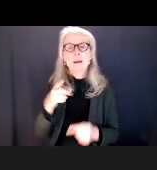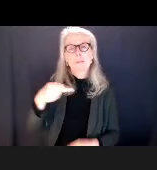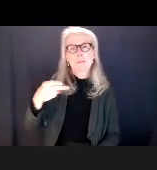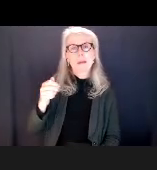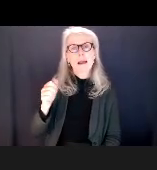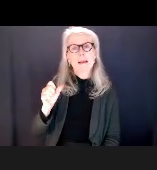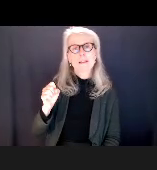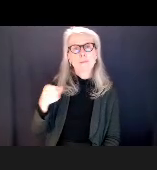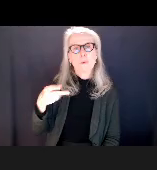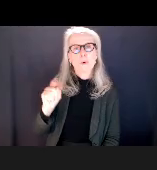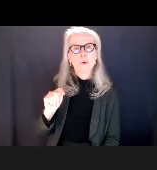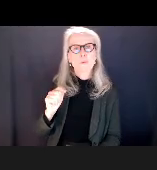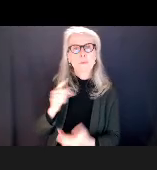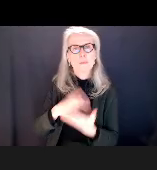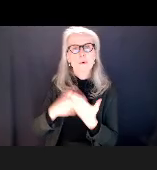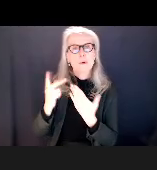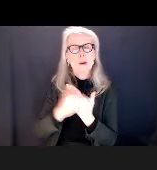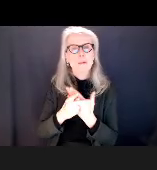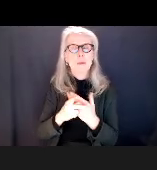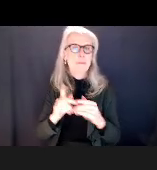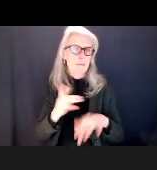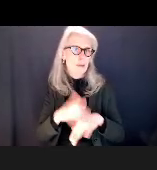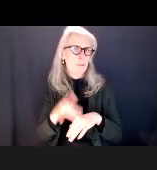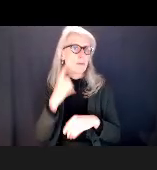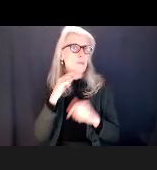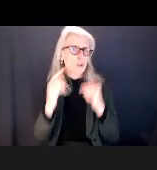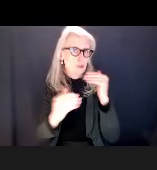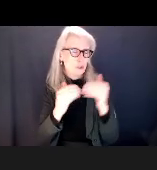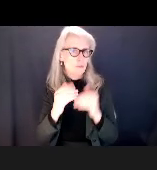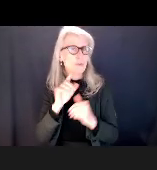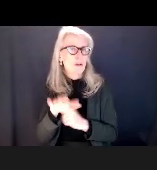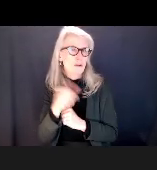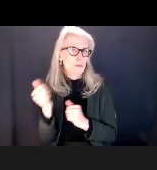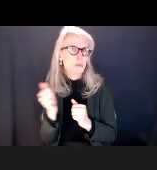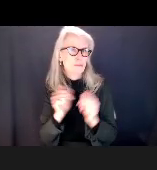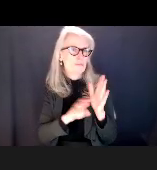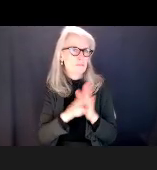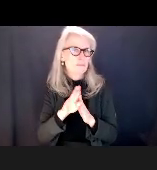It's available to adults eligible for other developmental service funding. It's used to